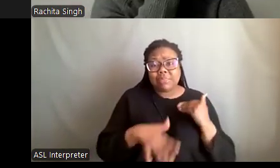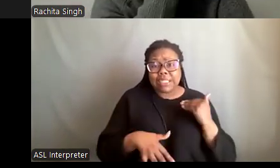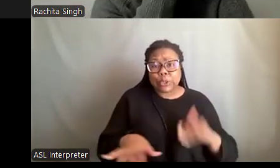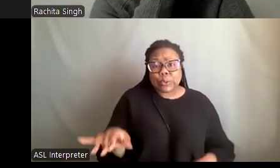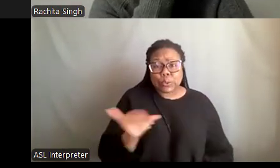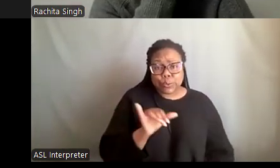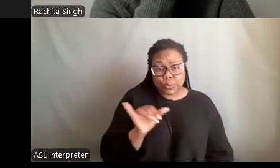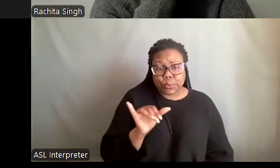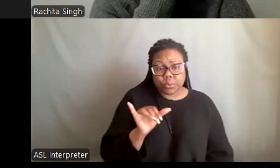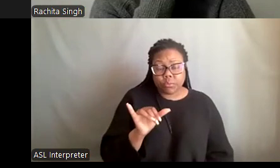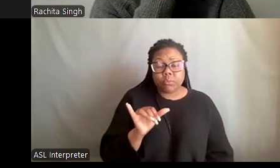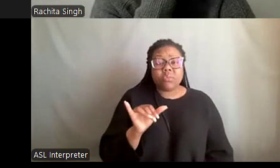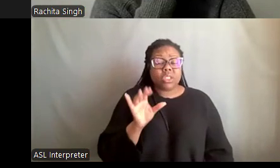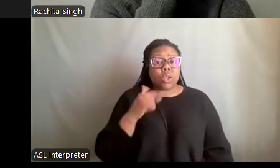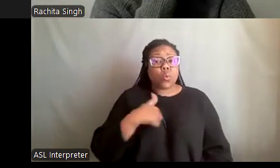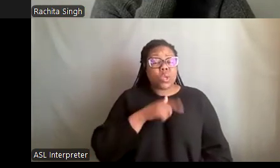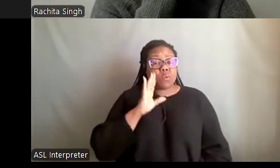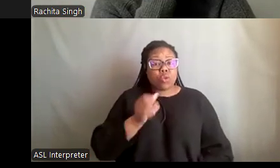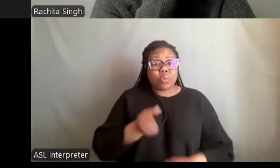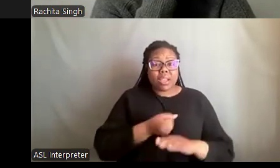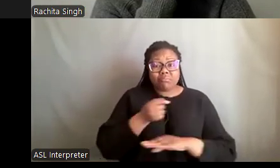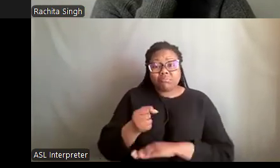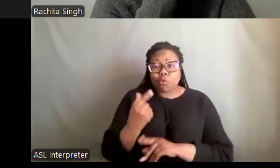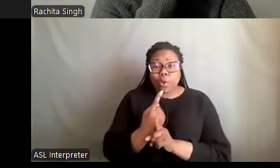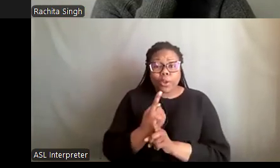we're going to be shedding blood too. We're going to be